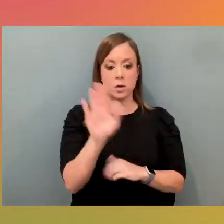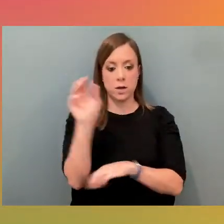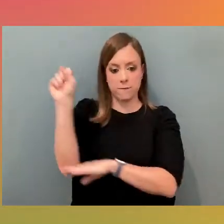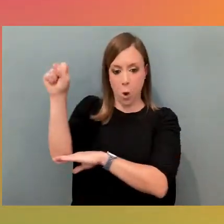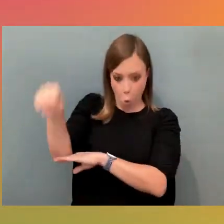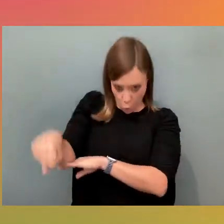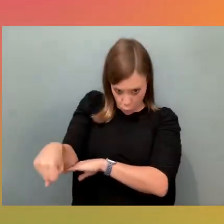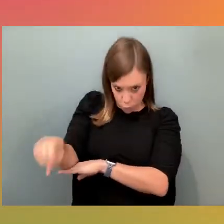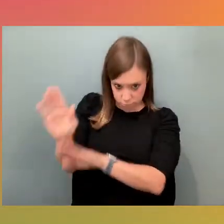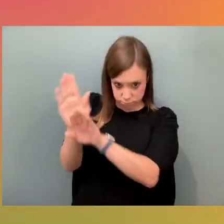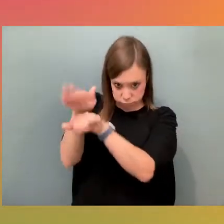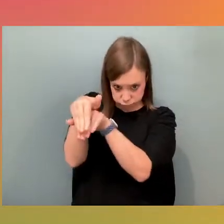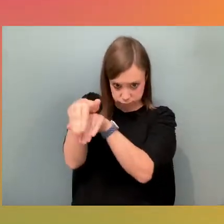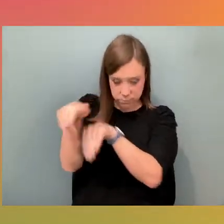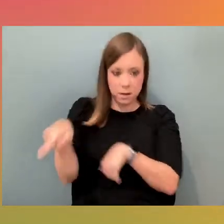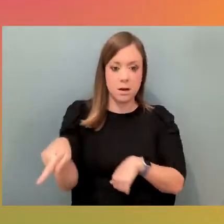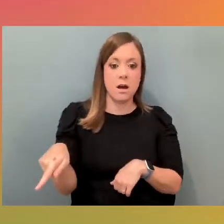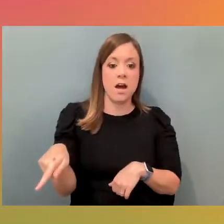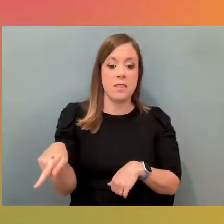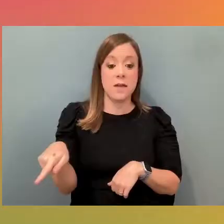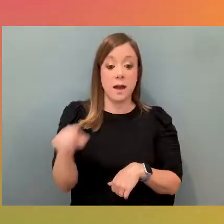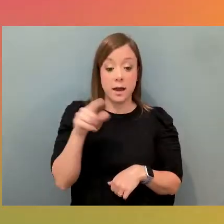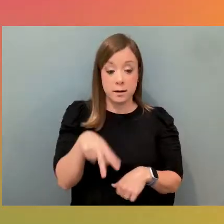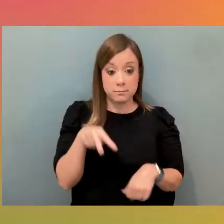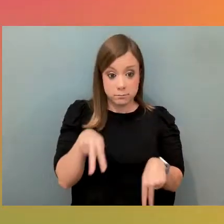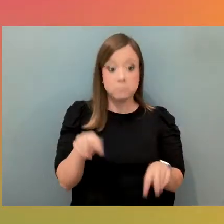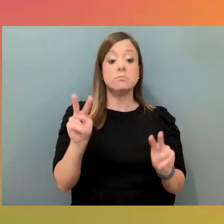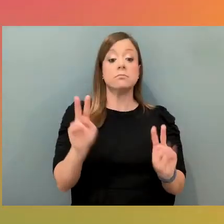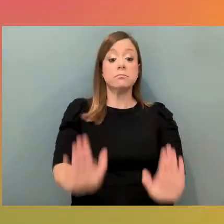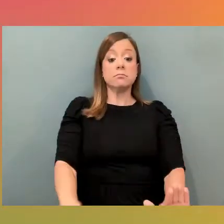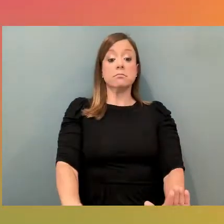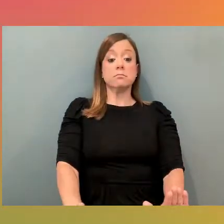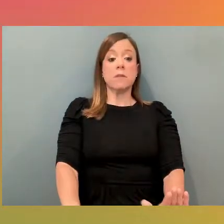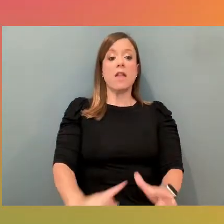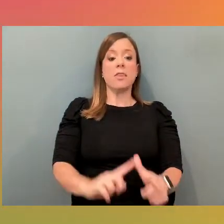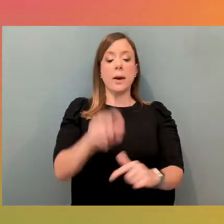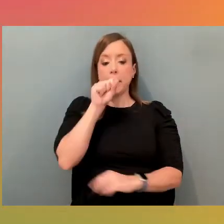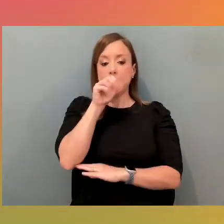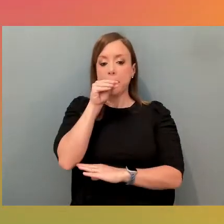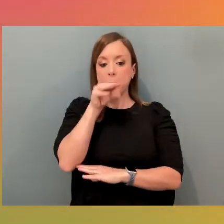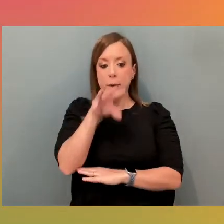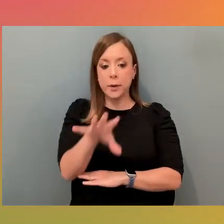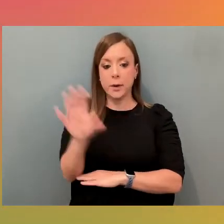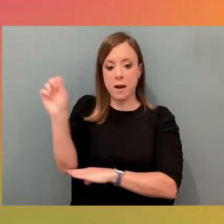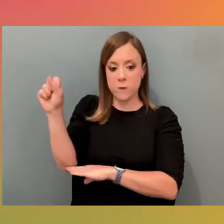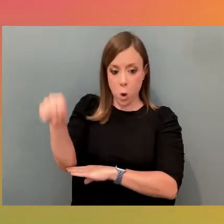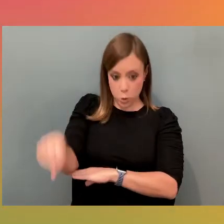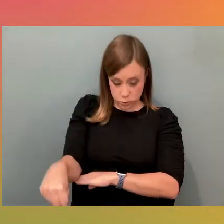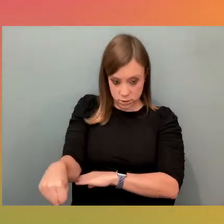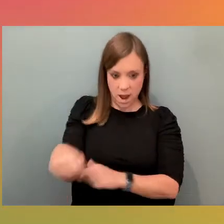BREATH IN LIFT THE ARMS.